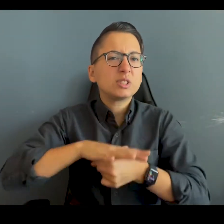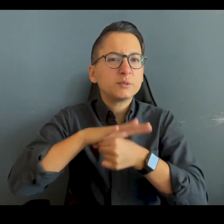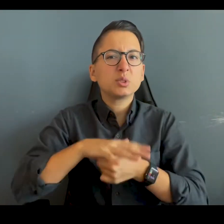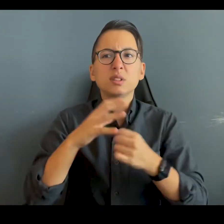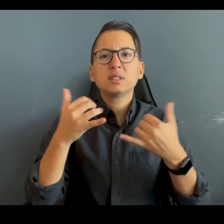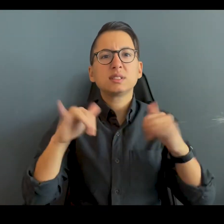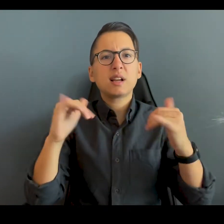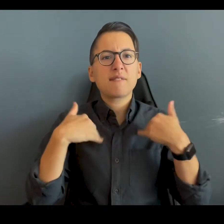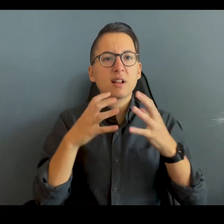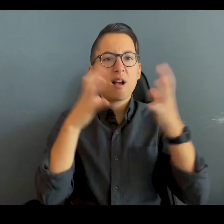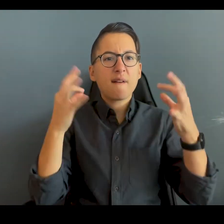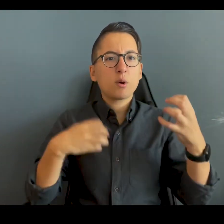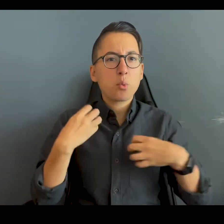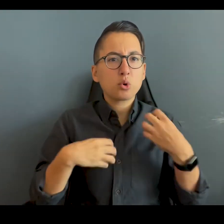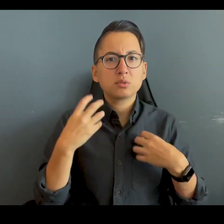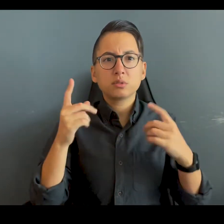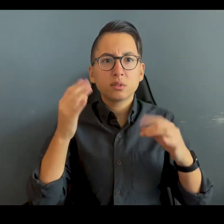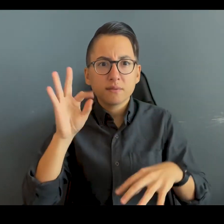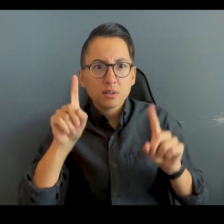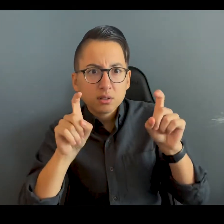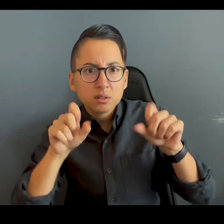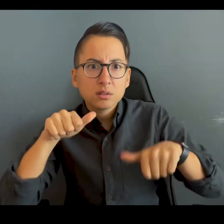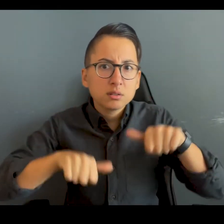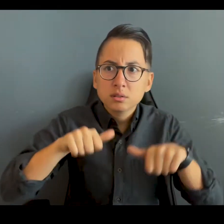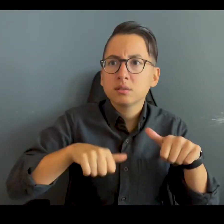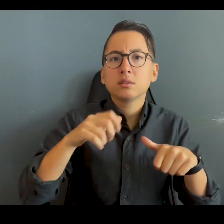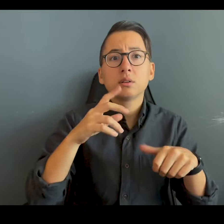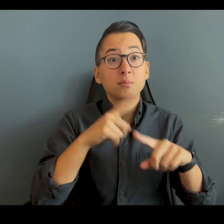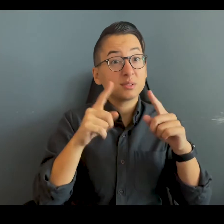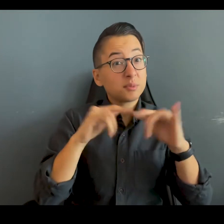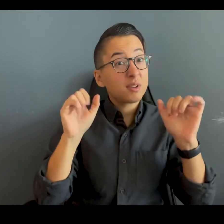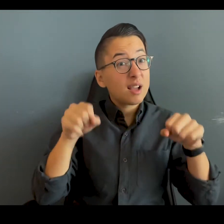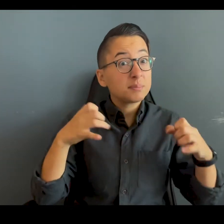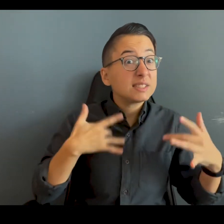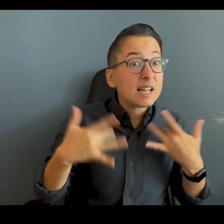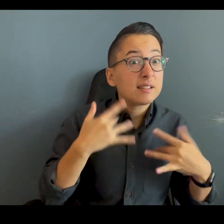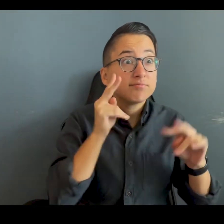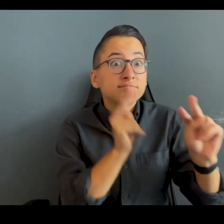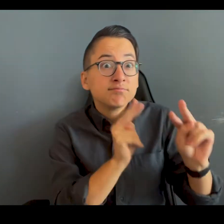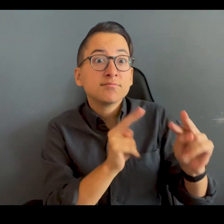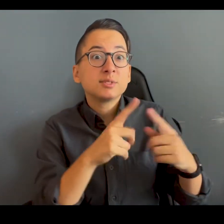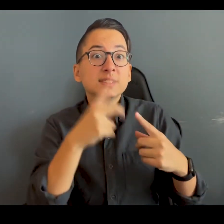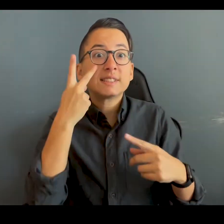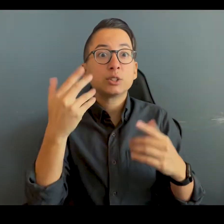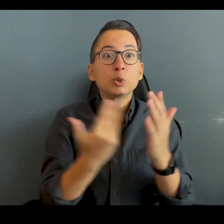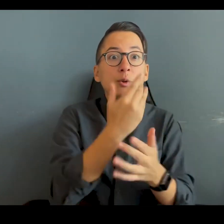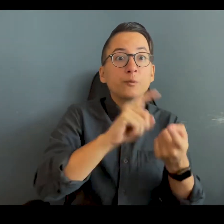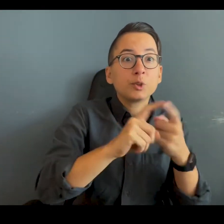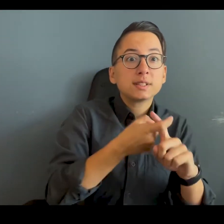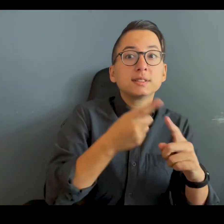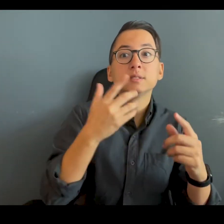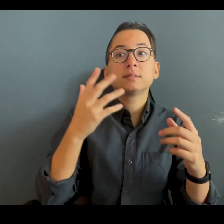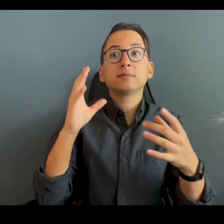It’s still stressful, high emotions of uncertainty, doubt, but also excitement and looking forward